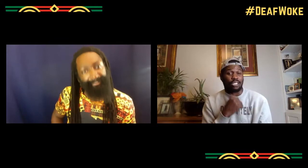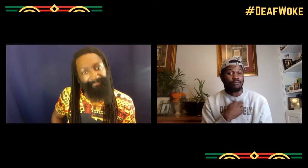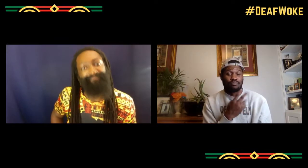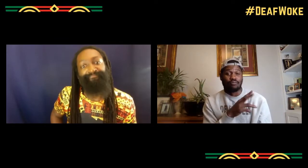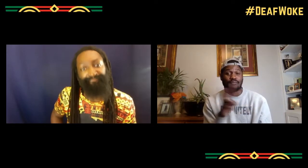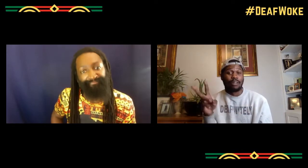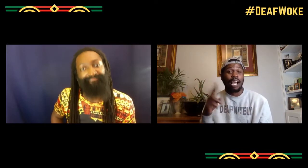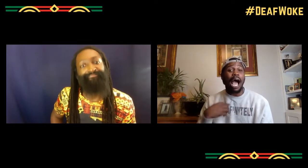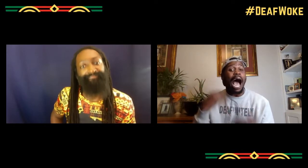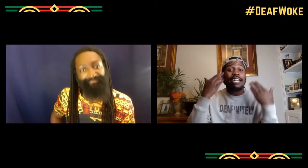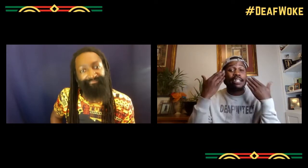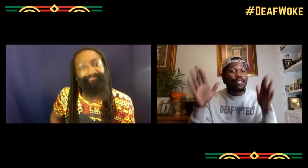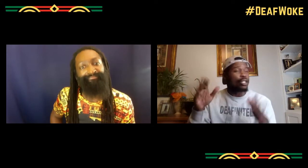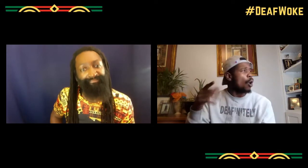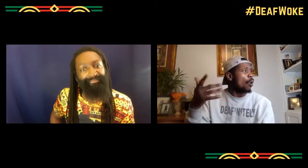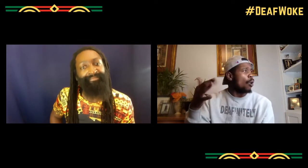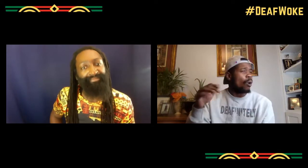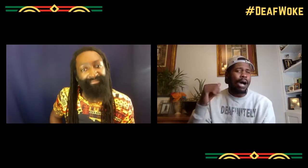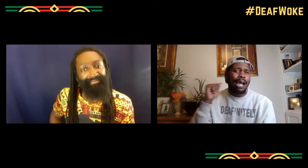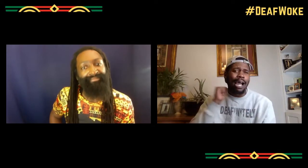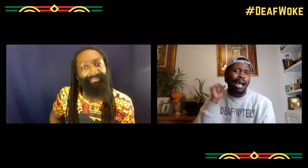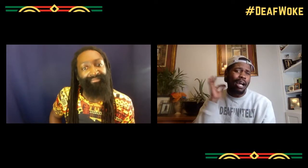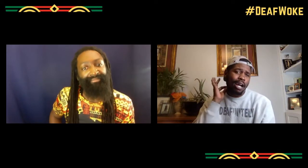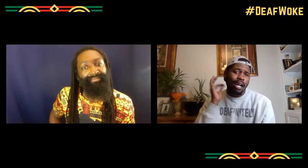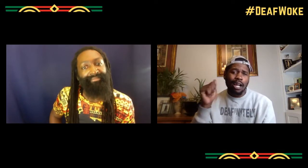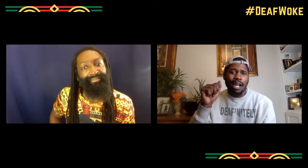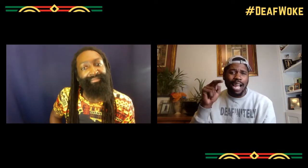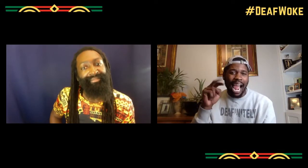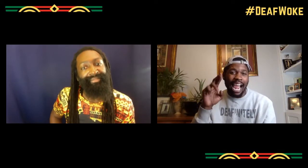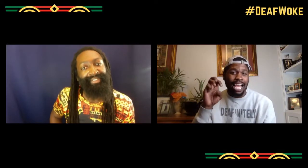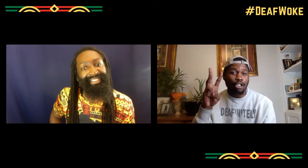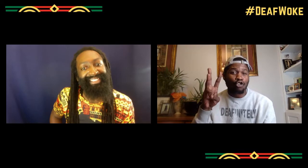There wasn't any classes that was offered at Gallaudet.